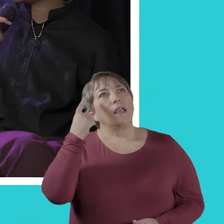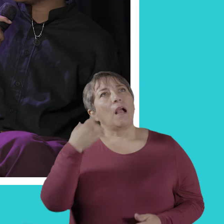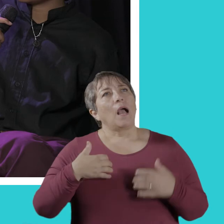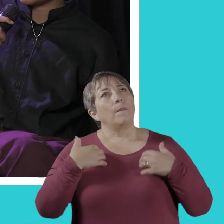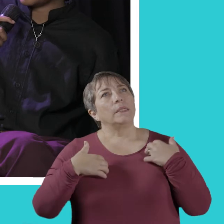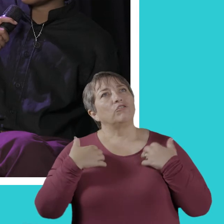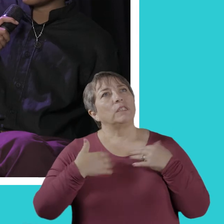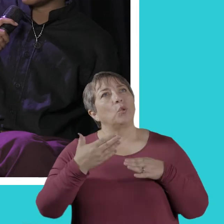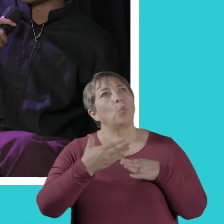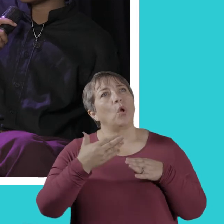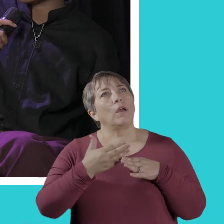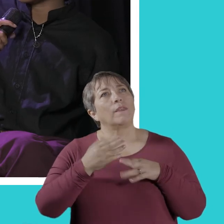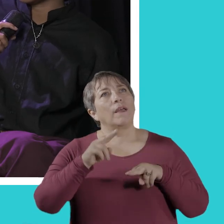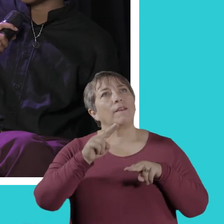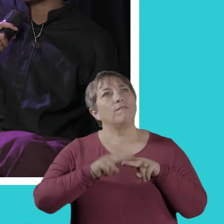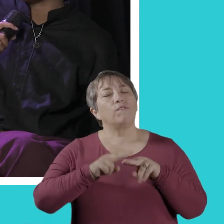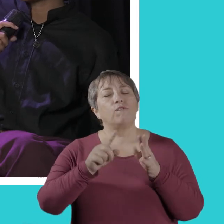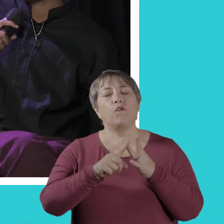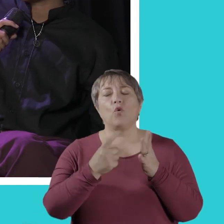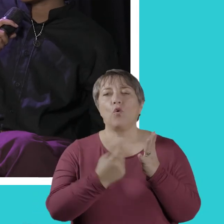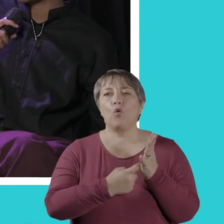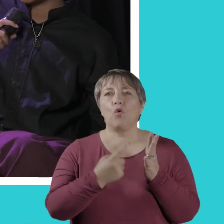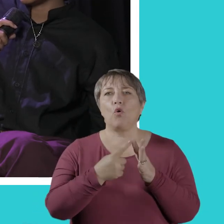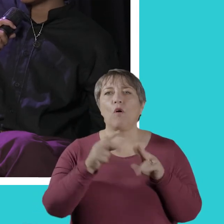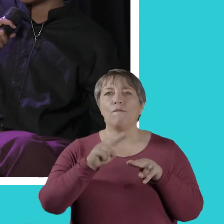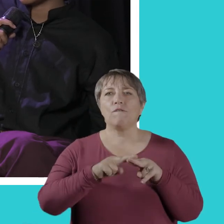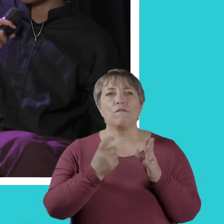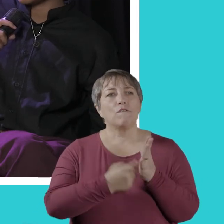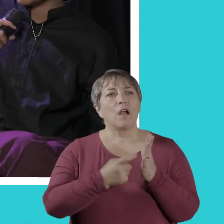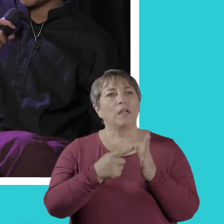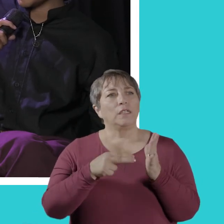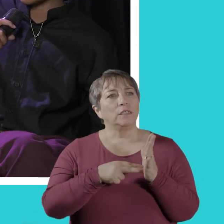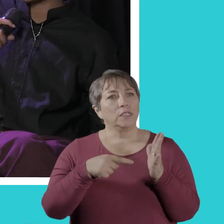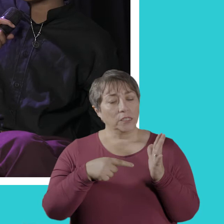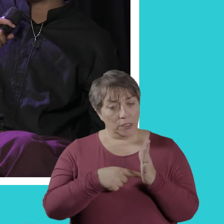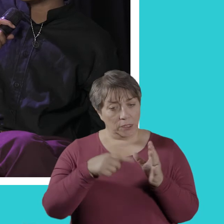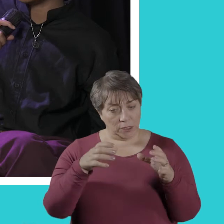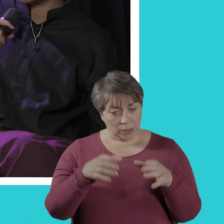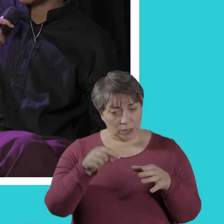I don't know if people are familiar with Forefront which is basically an incredible